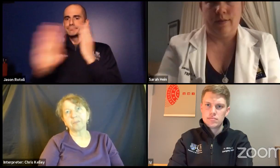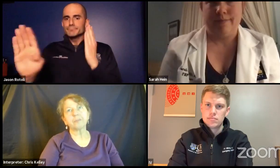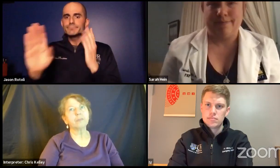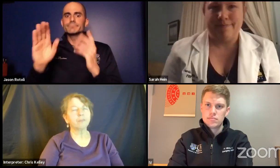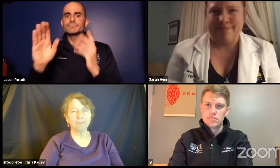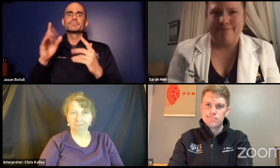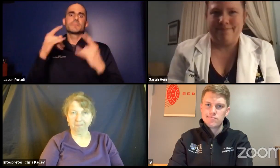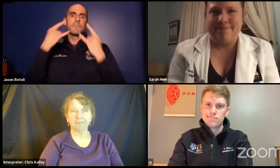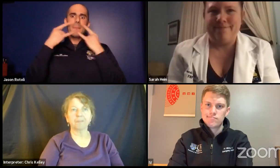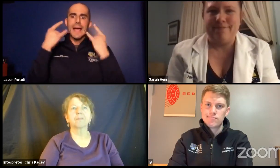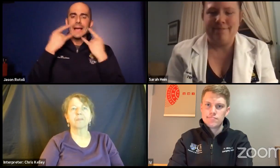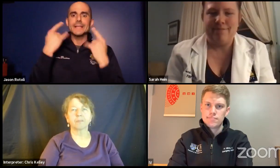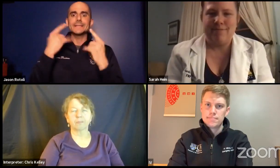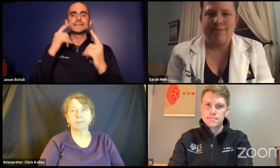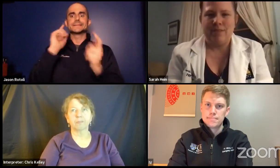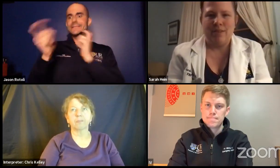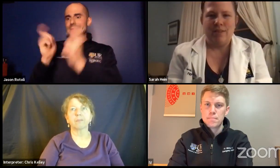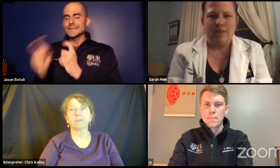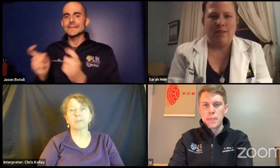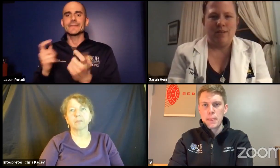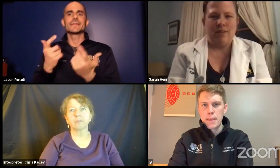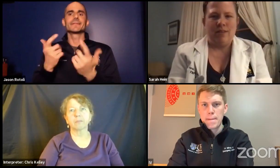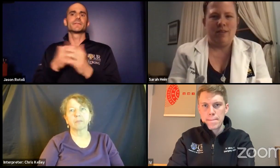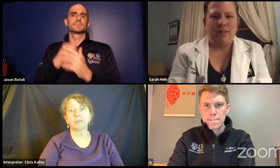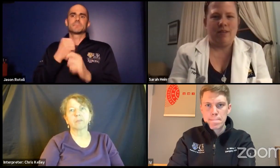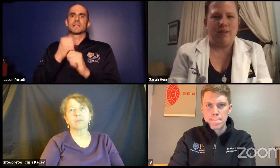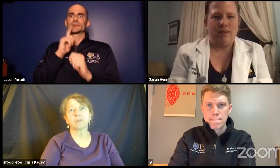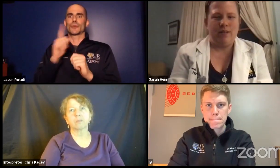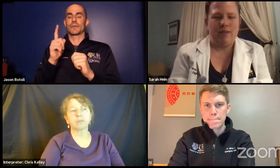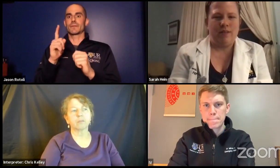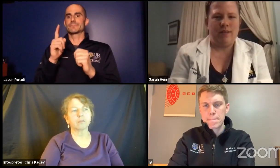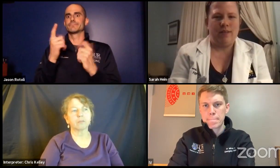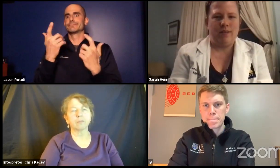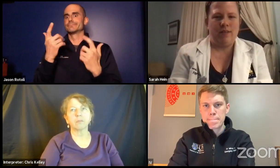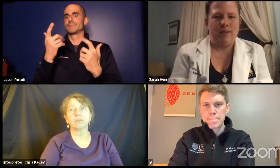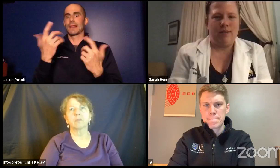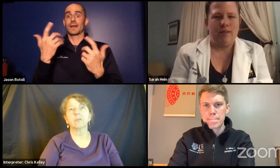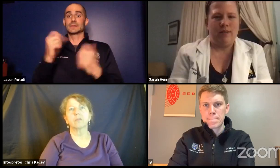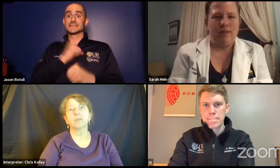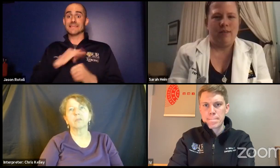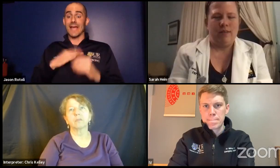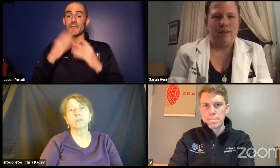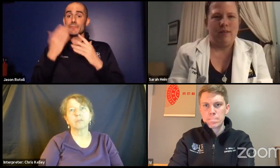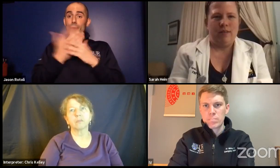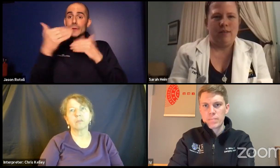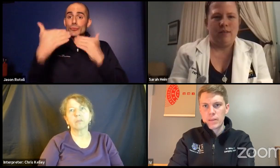Testing is for urgent care. Something major would be more for the emergency room, when